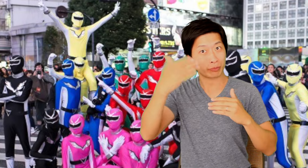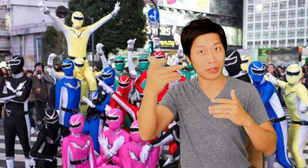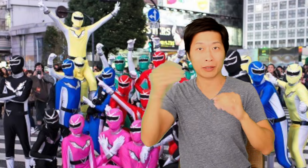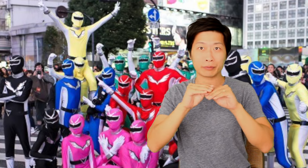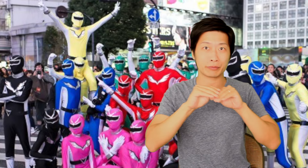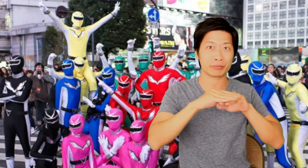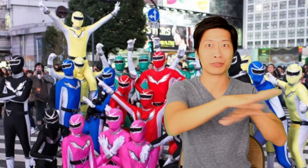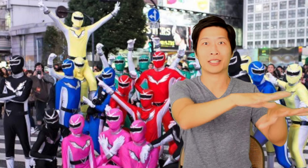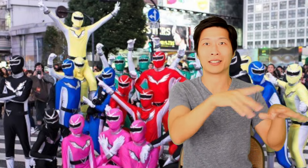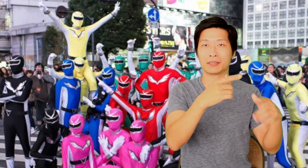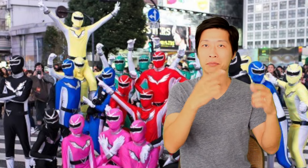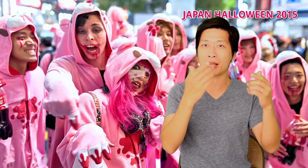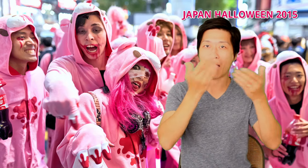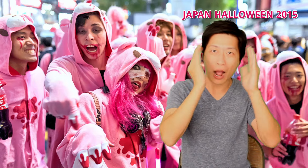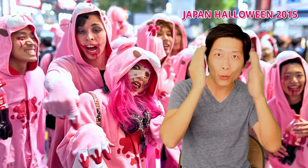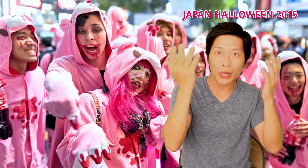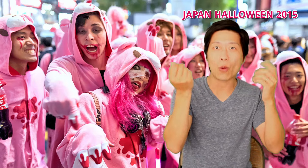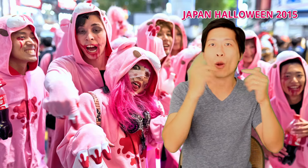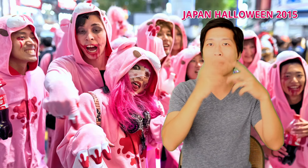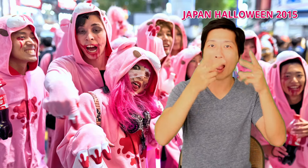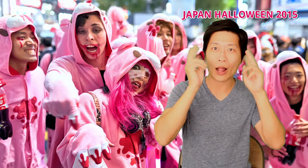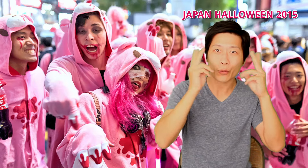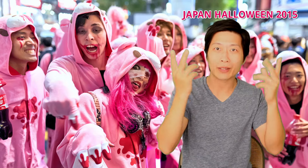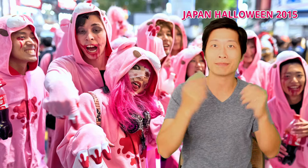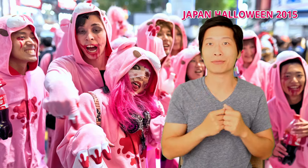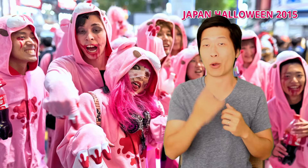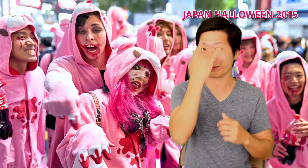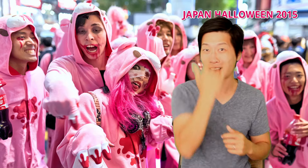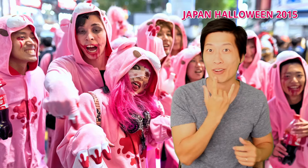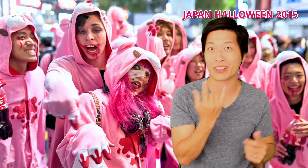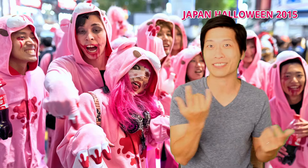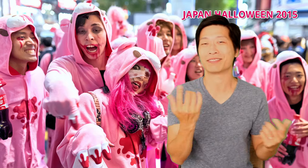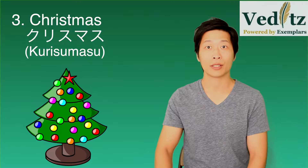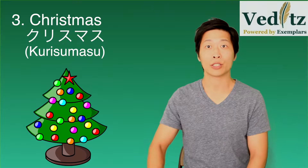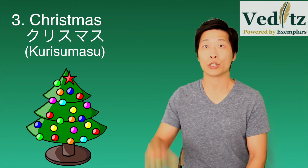Maybe in the future the sign for Halloween will be spread to Japan.